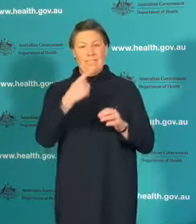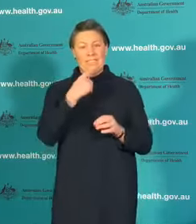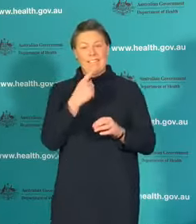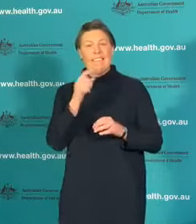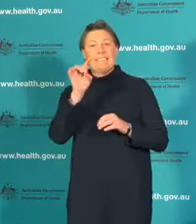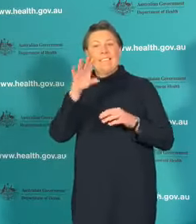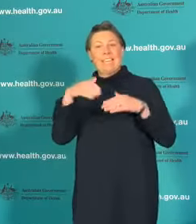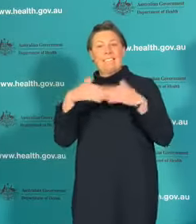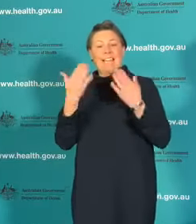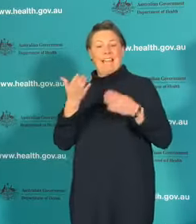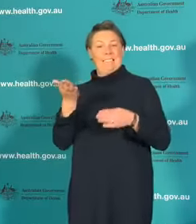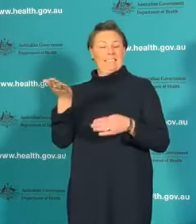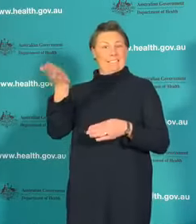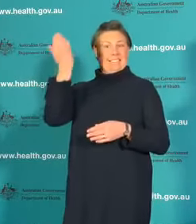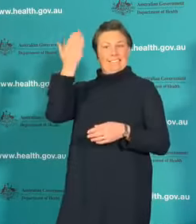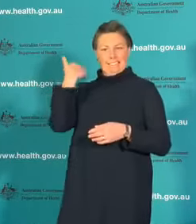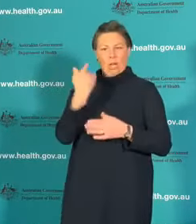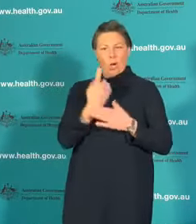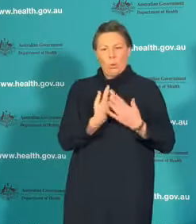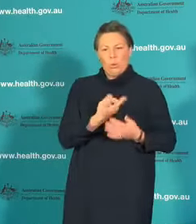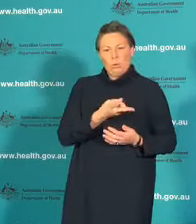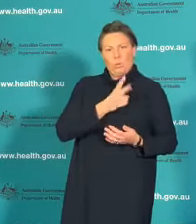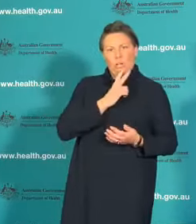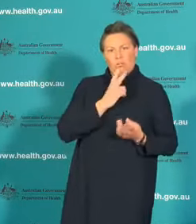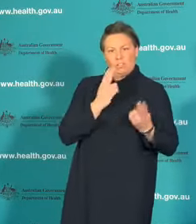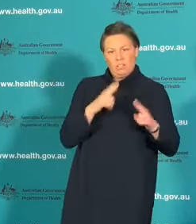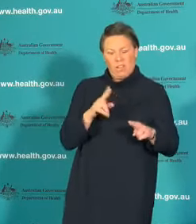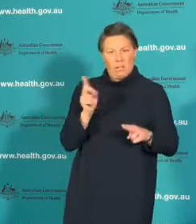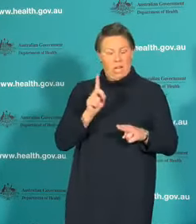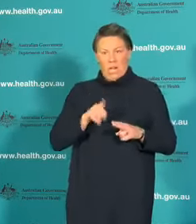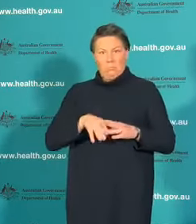300 now. Given the rise in cases we've seen over the past two weeks